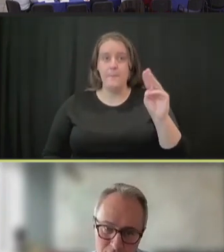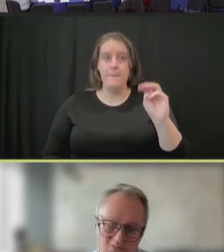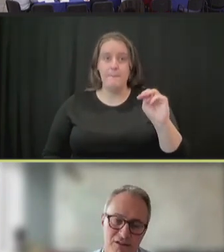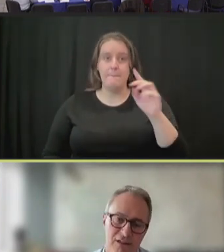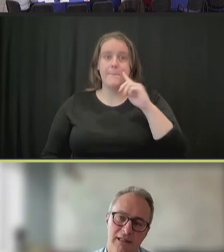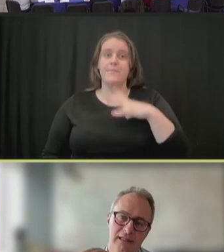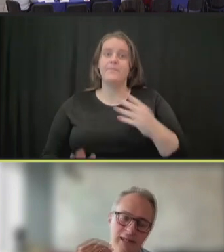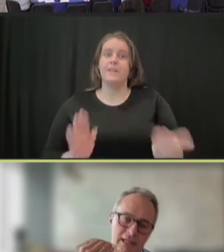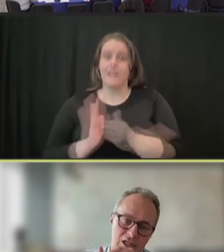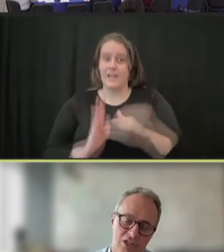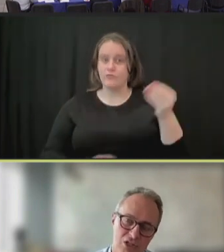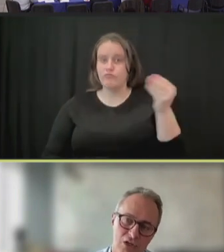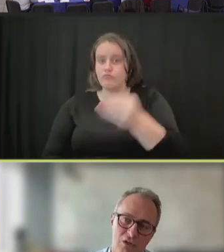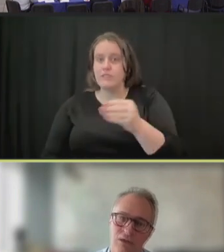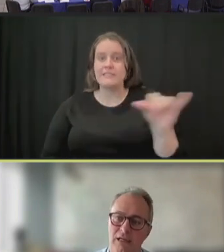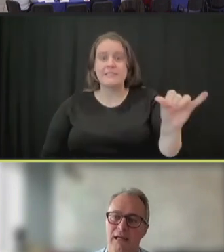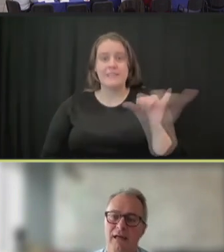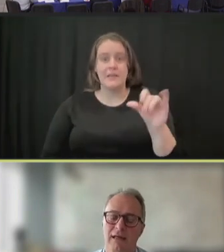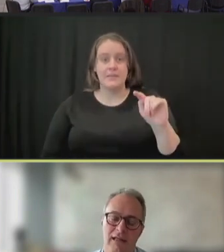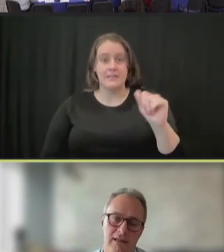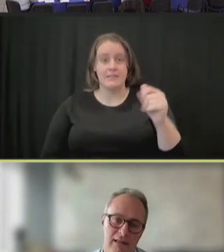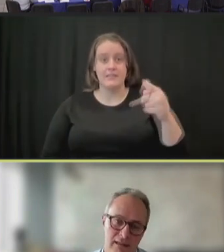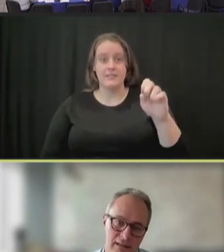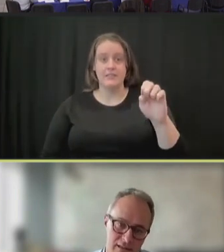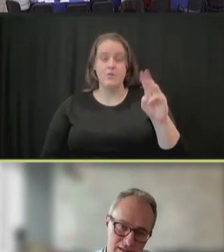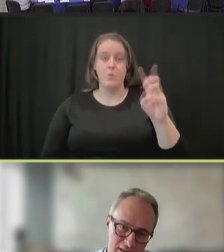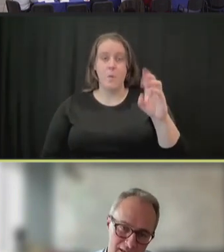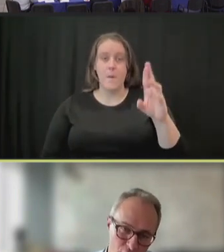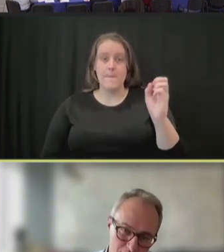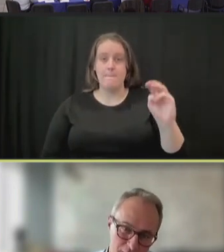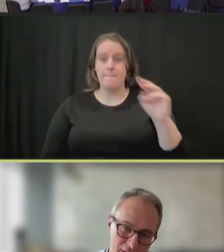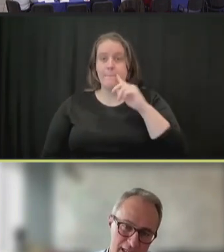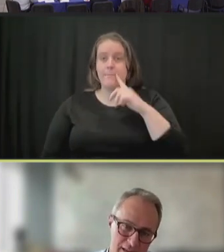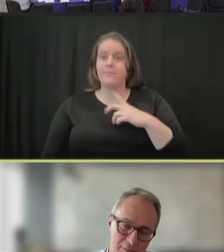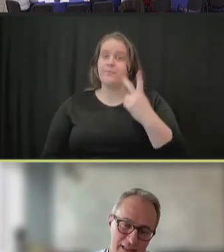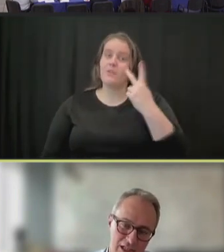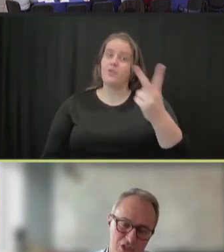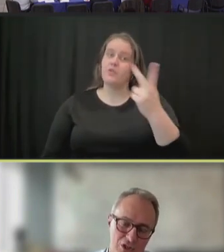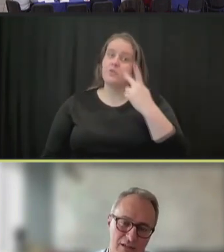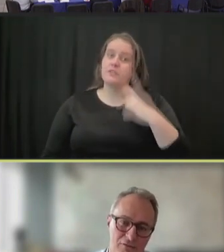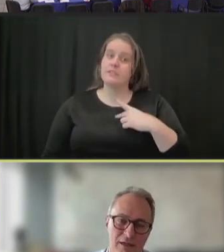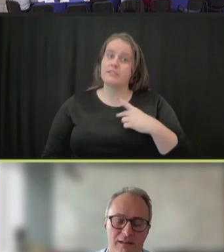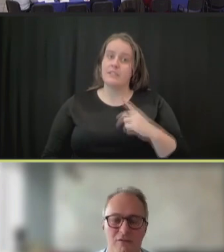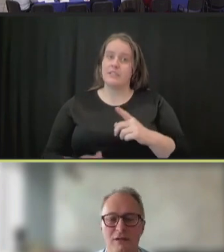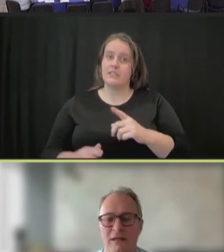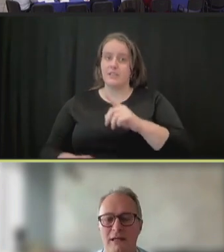you see that the initial -- the copepod that has been initially infected with tape